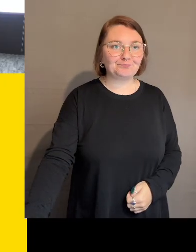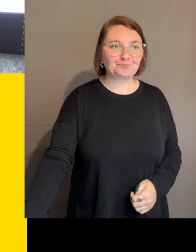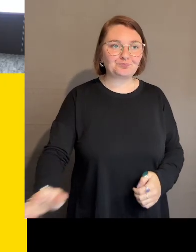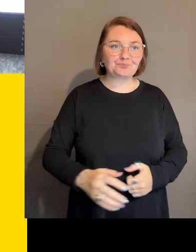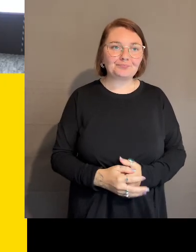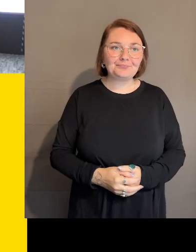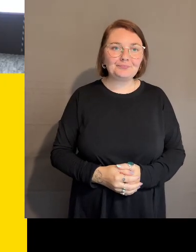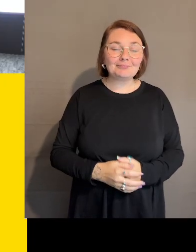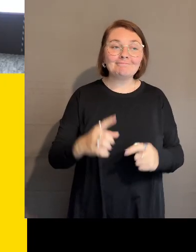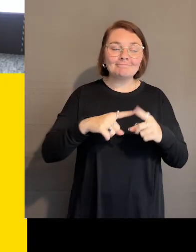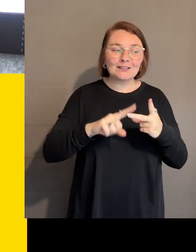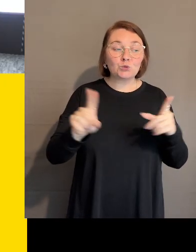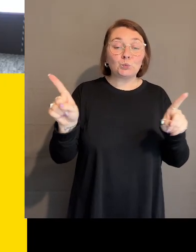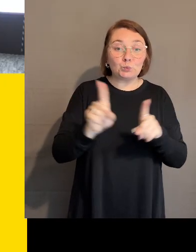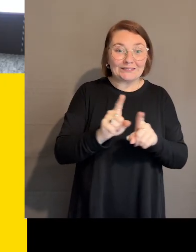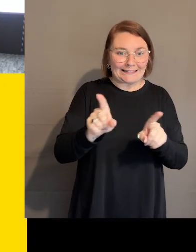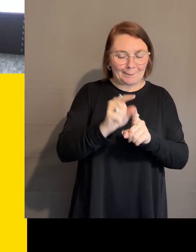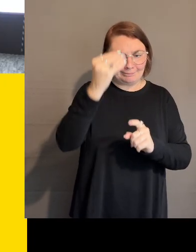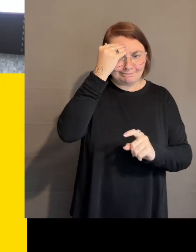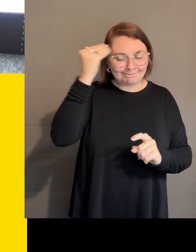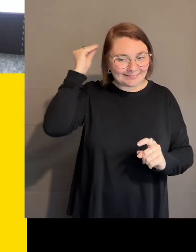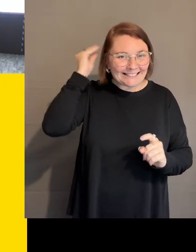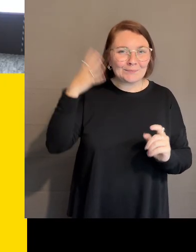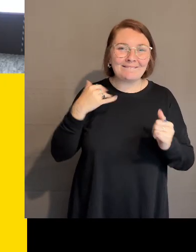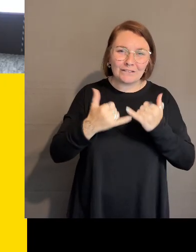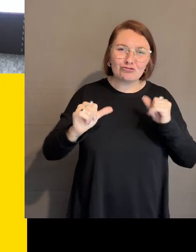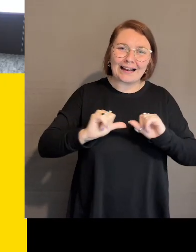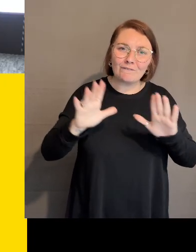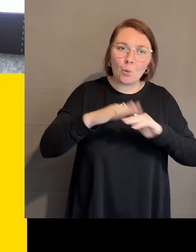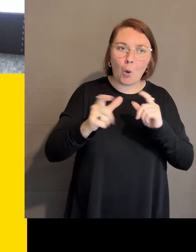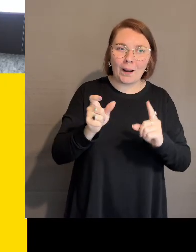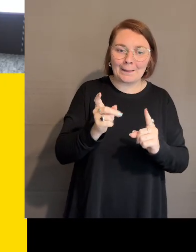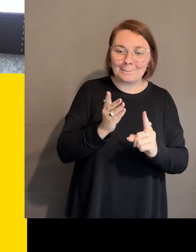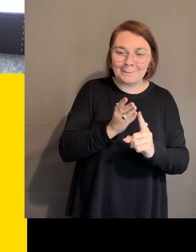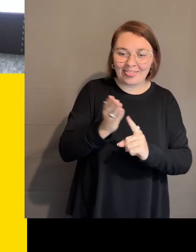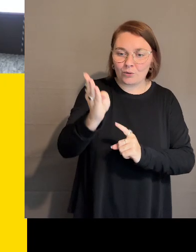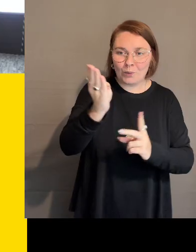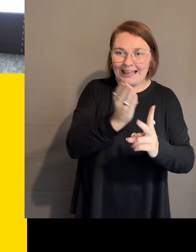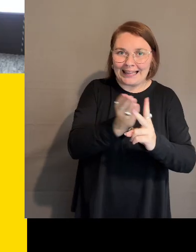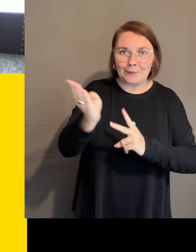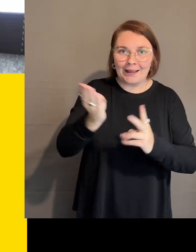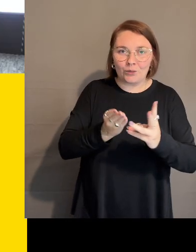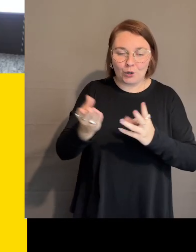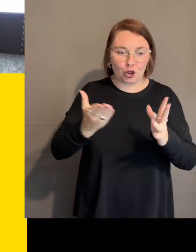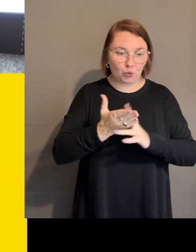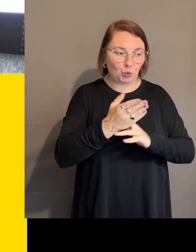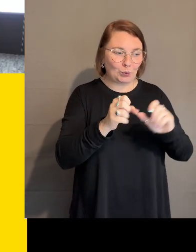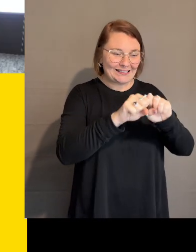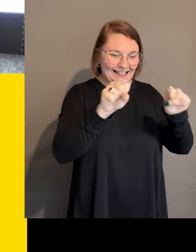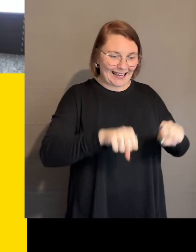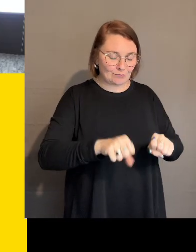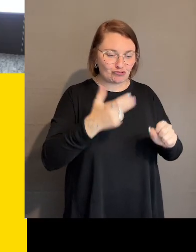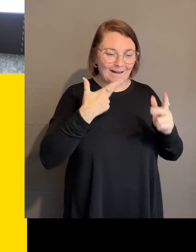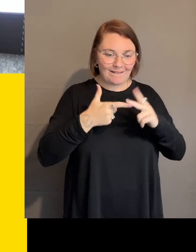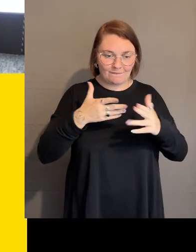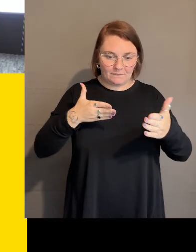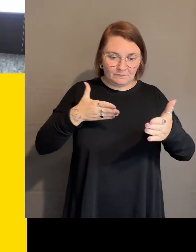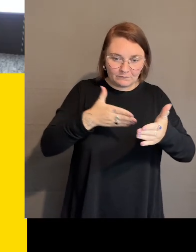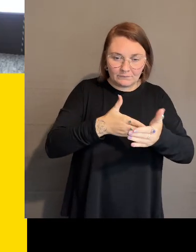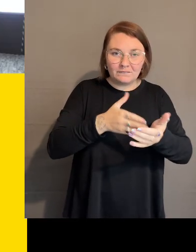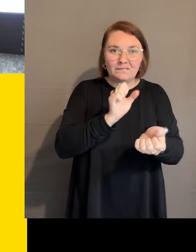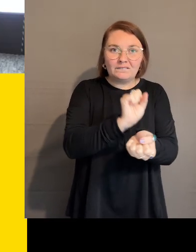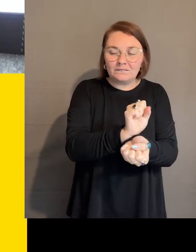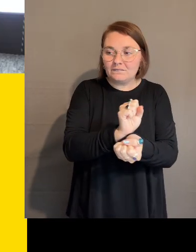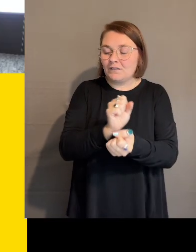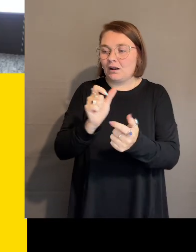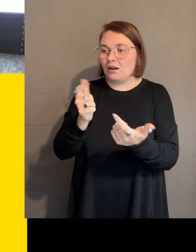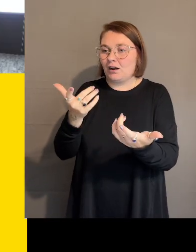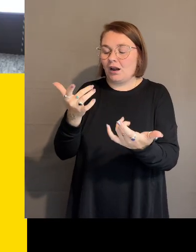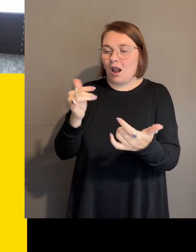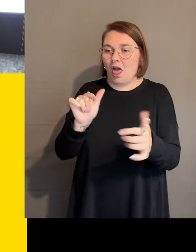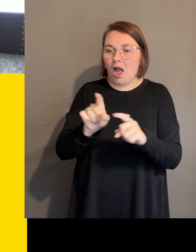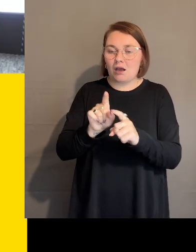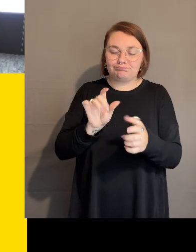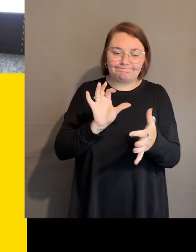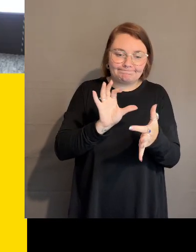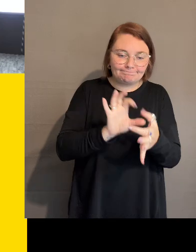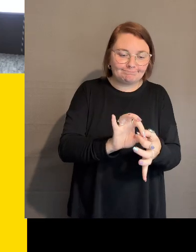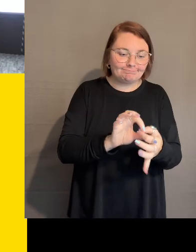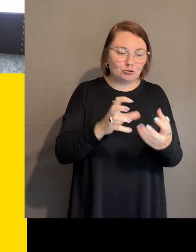And with that in mind, you know, people are saying we need to be really clear about what the pathways are through this scheme, so if you get bottlenecks around particular things, whether it's around,